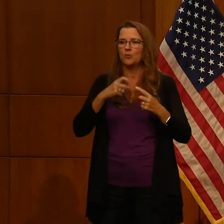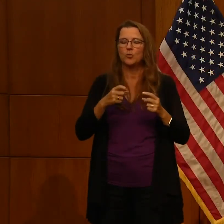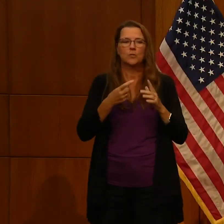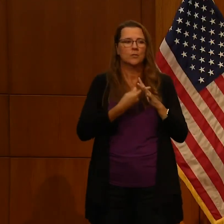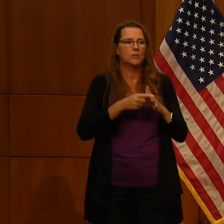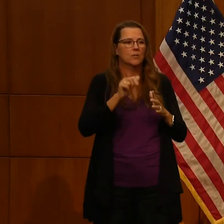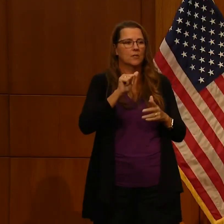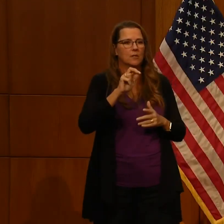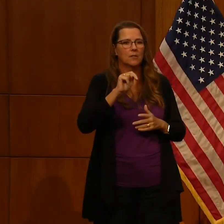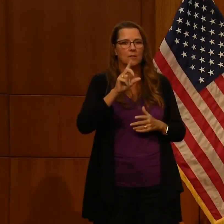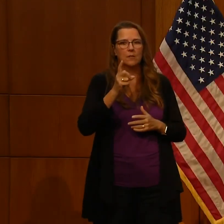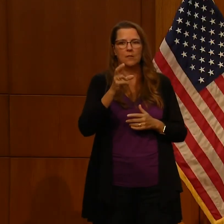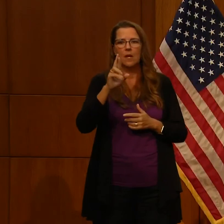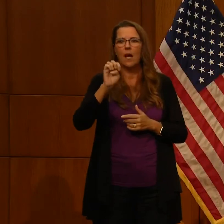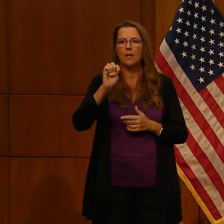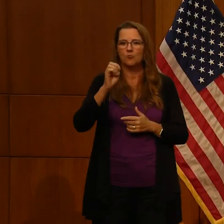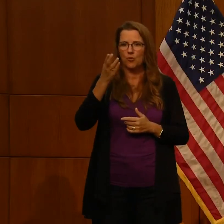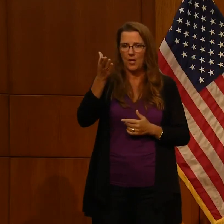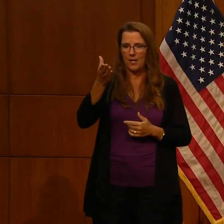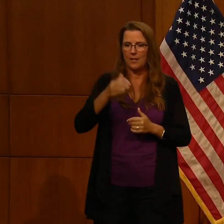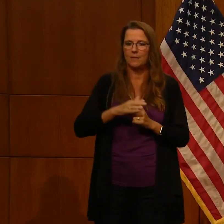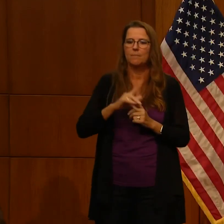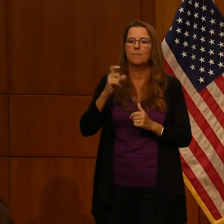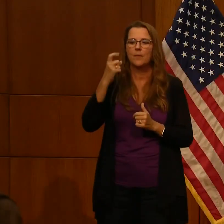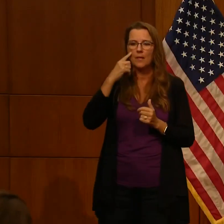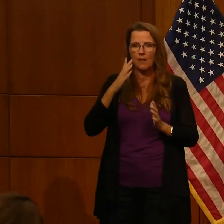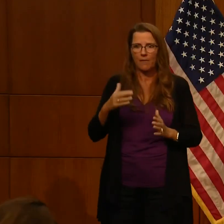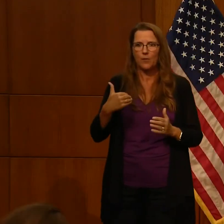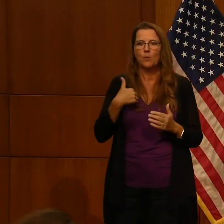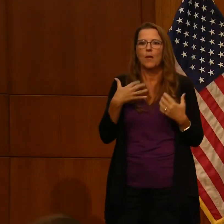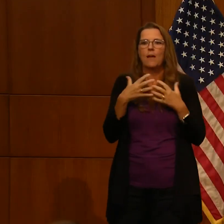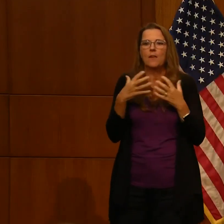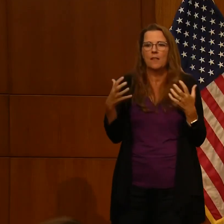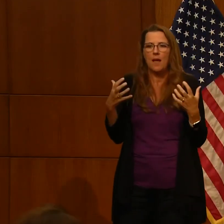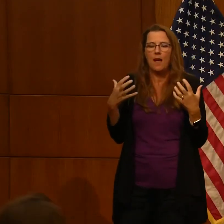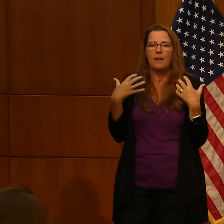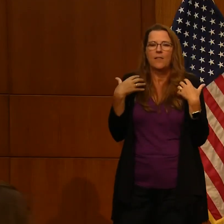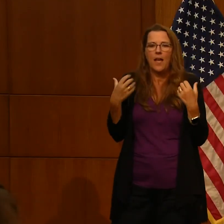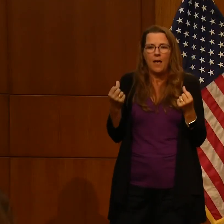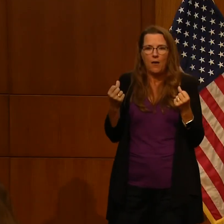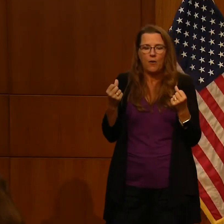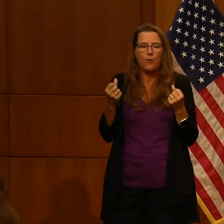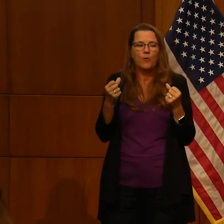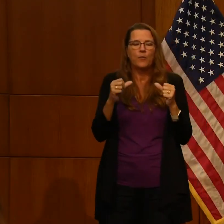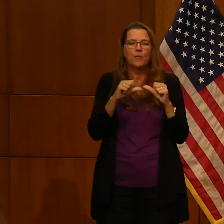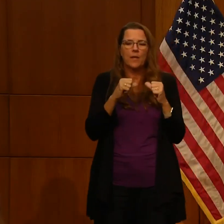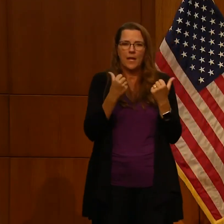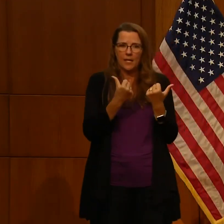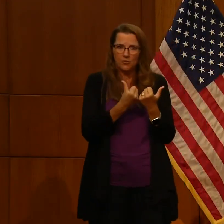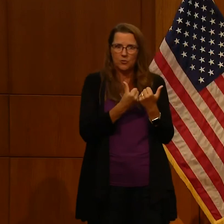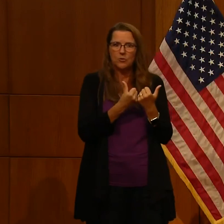FORWARD. I'LL BE GLAD TO TAKE QUESTIONS. ANDRE GOVERNOR. WE